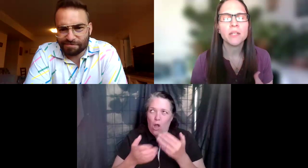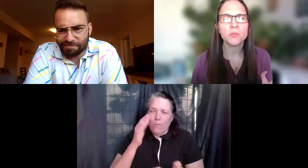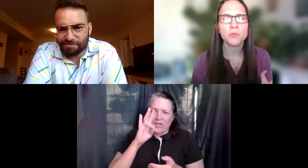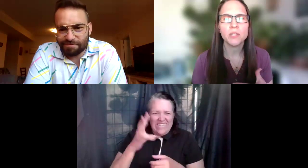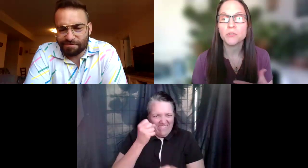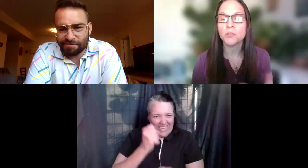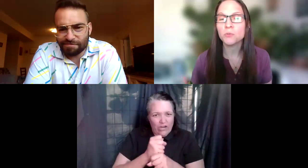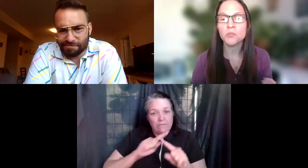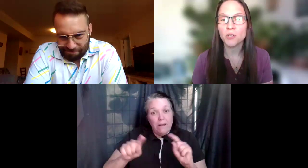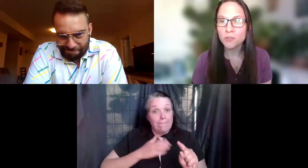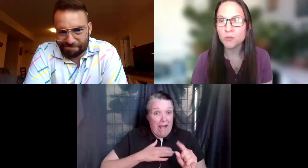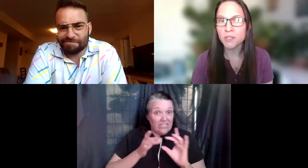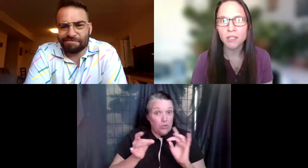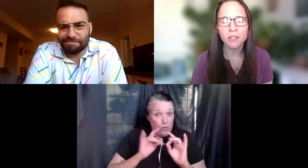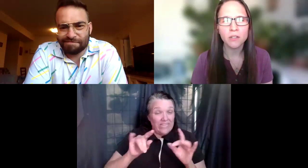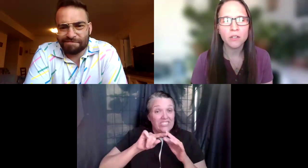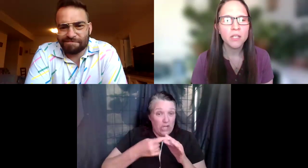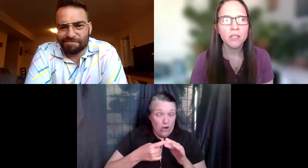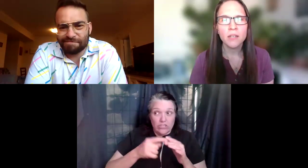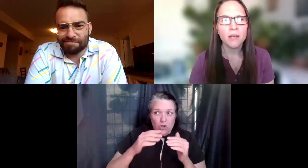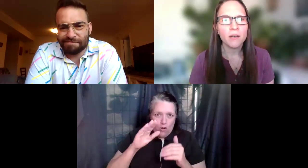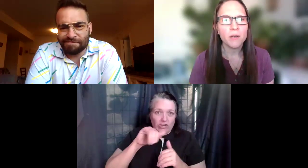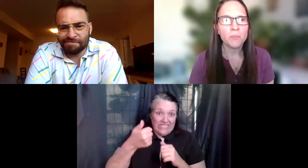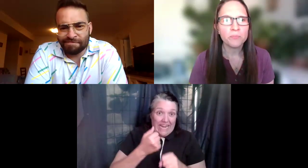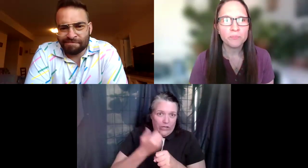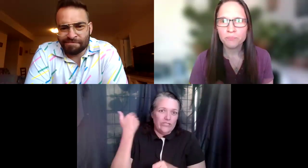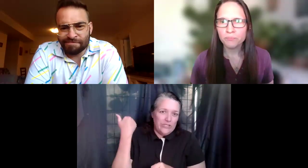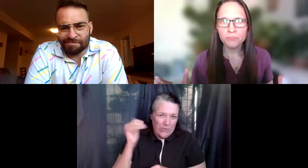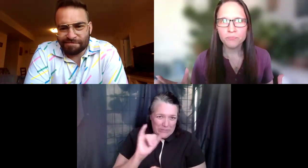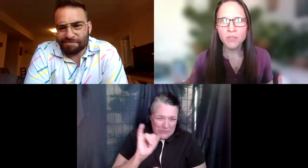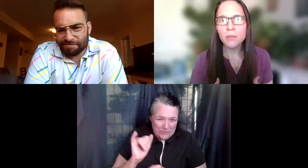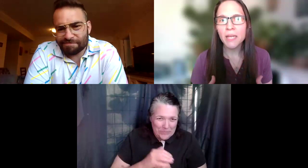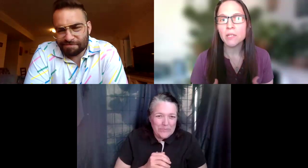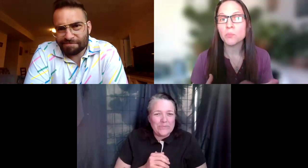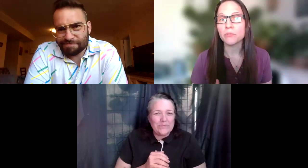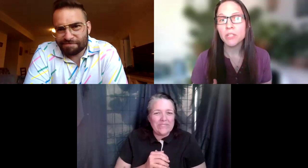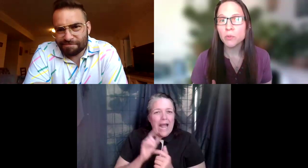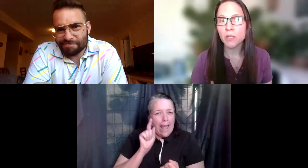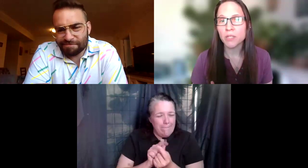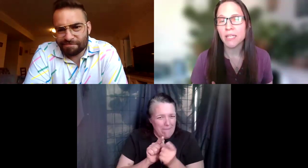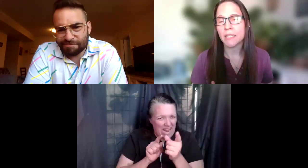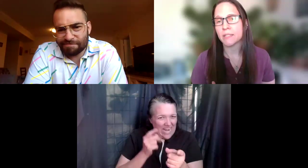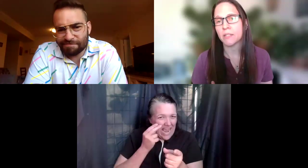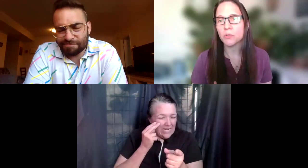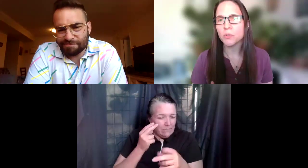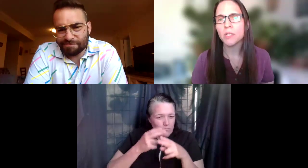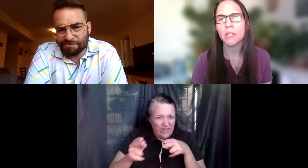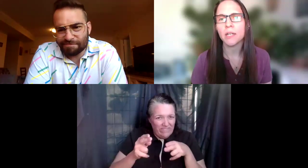My story also starts over a decade ago. I met Hayden briefly when I worked at his high school.